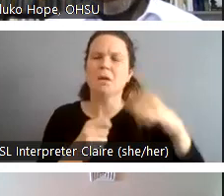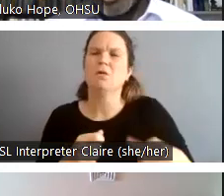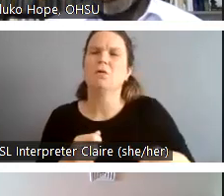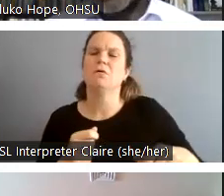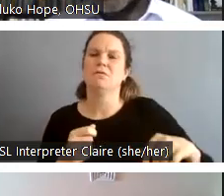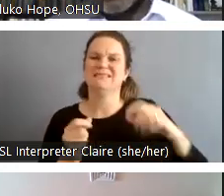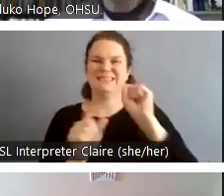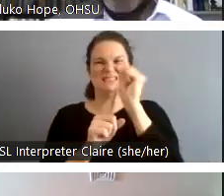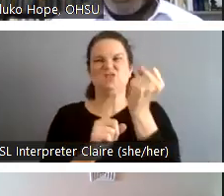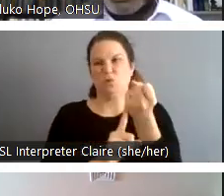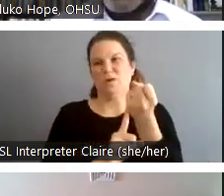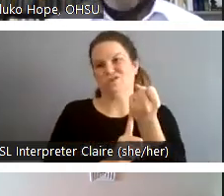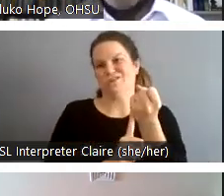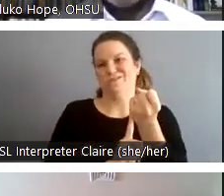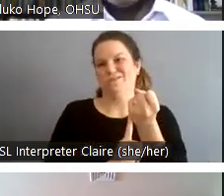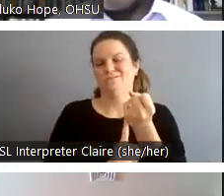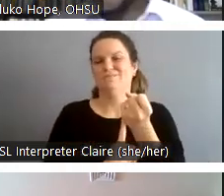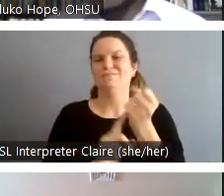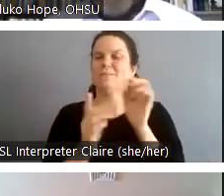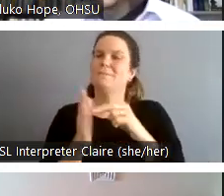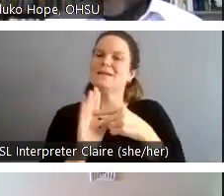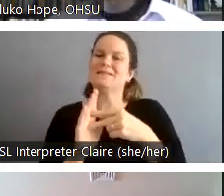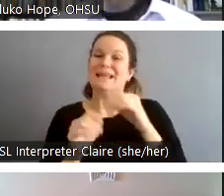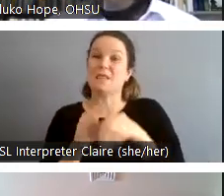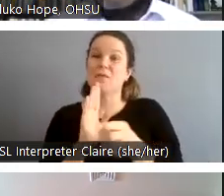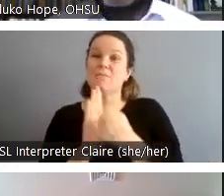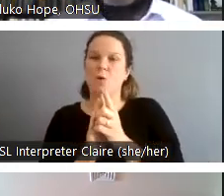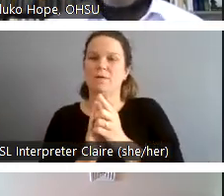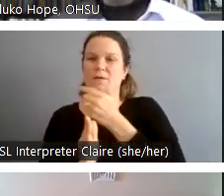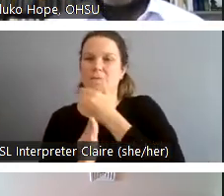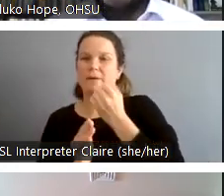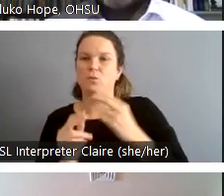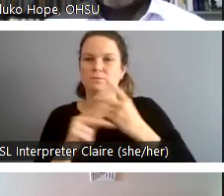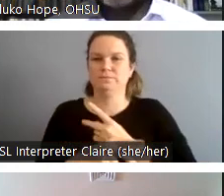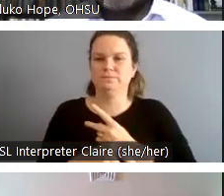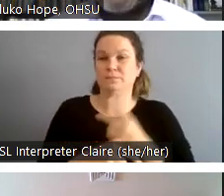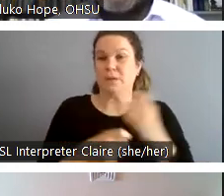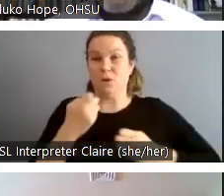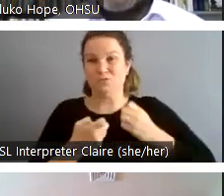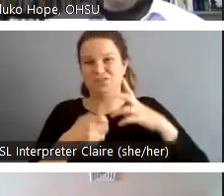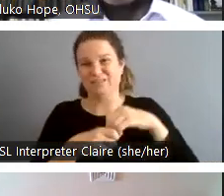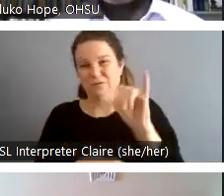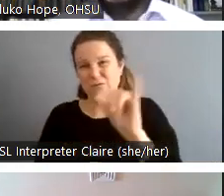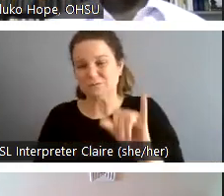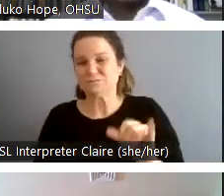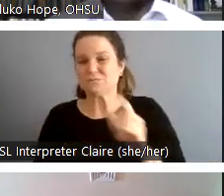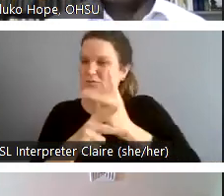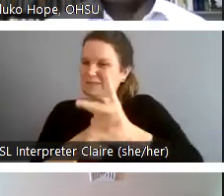make your cognition worse in a moment and a lot of emotional factors, those kinds of things. So, I would be very